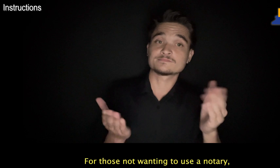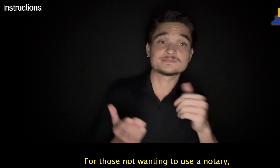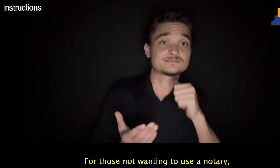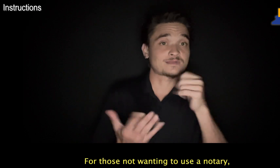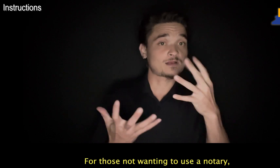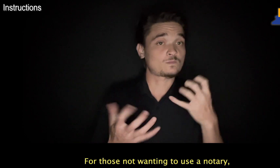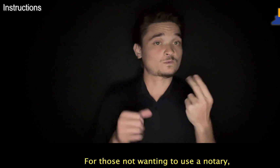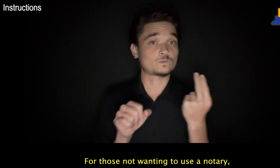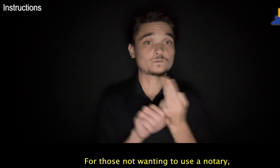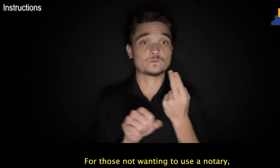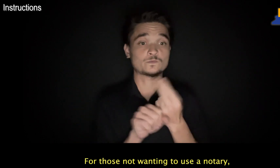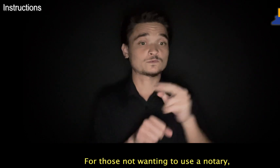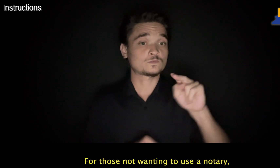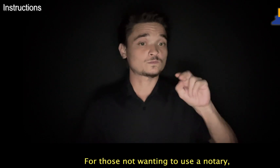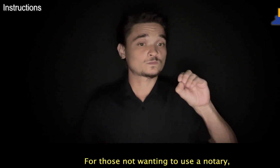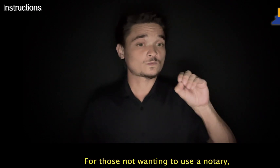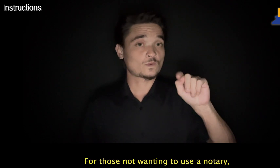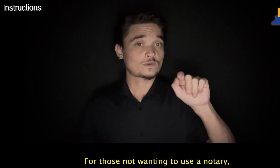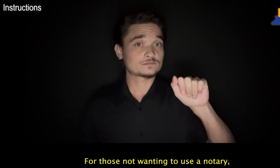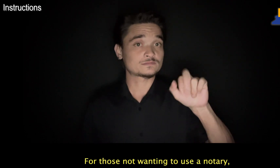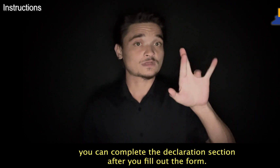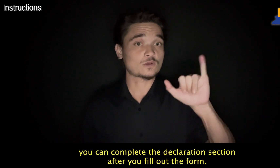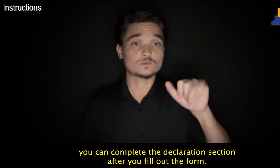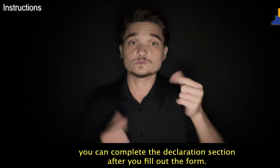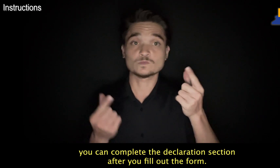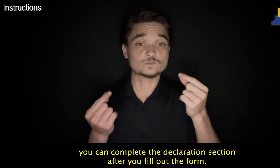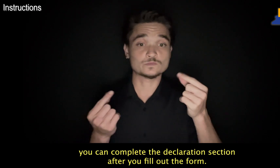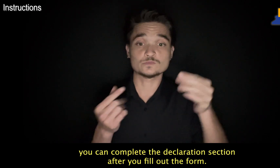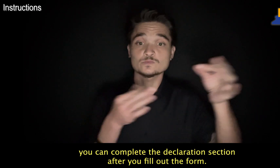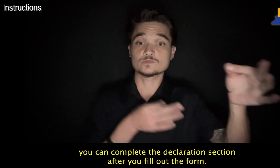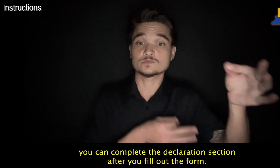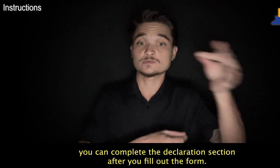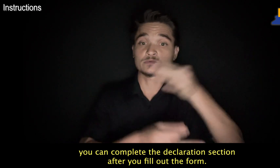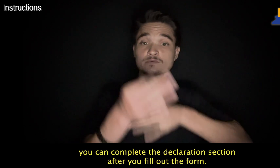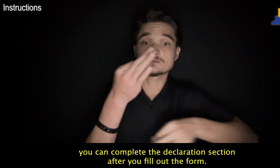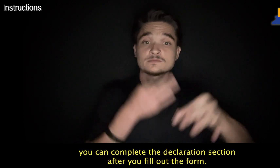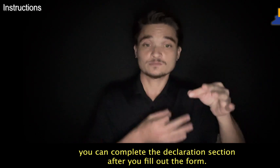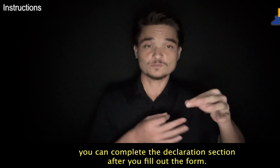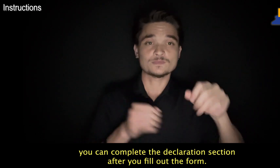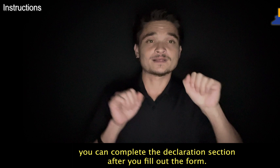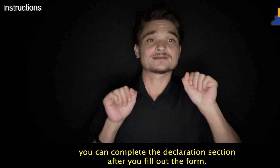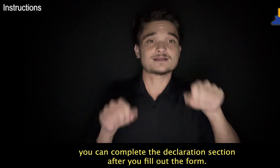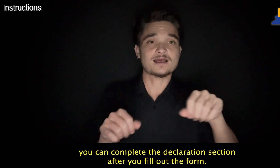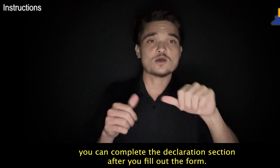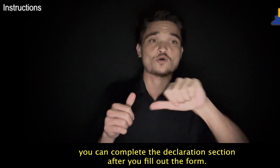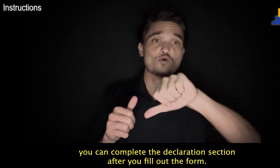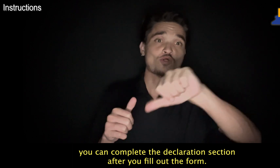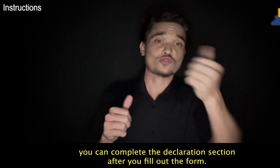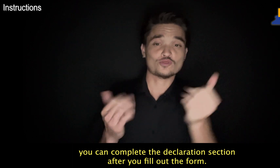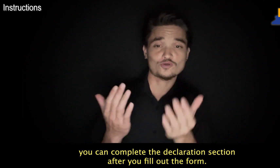For those not wanting to use a notary, you can complete the declaration section after you fill out the form.